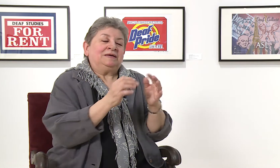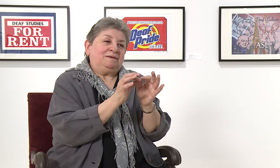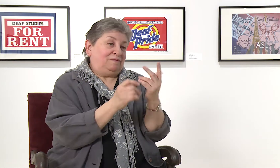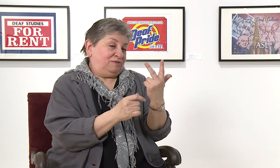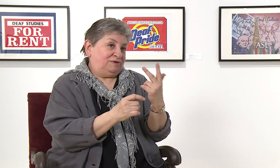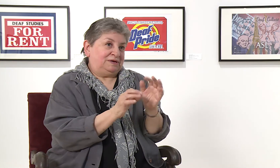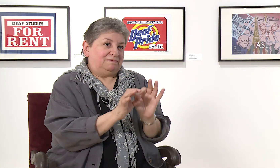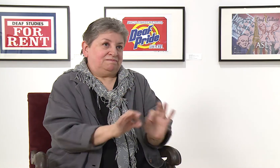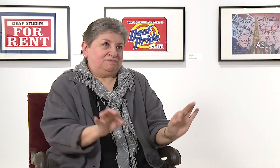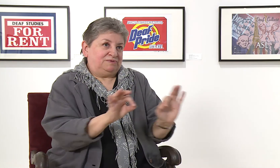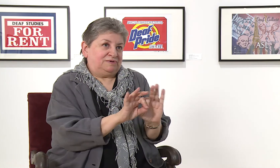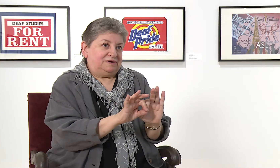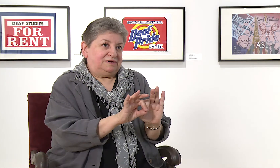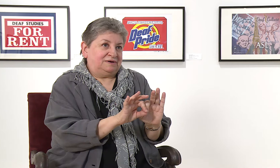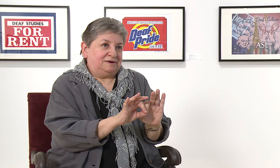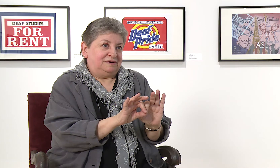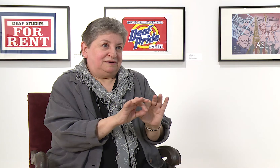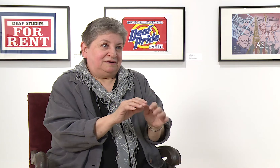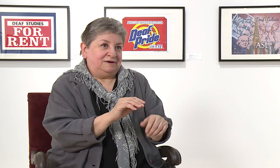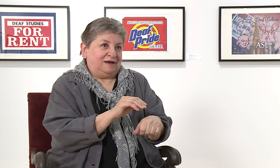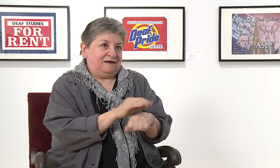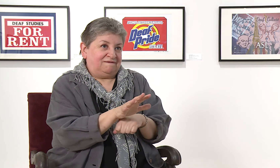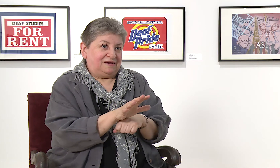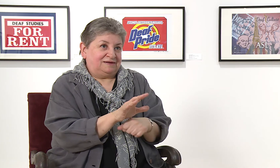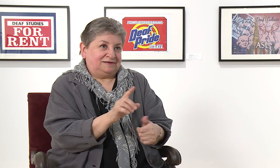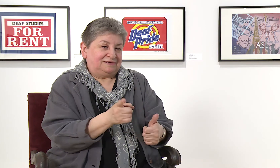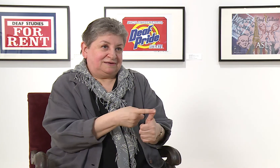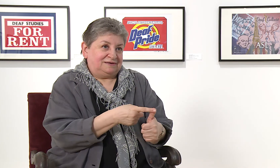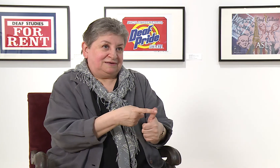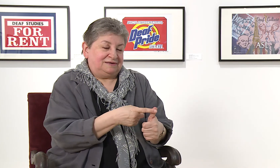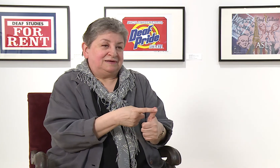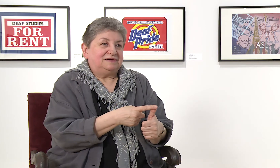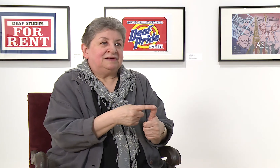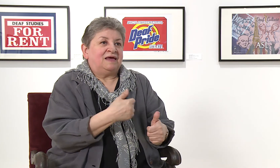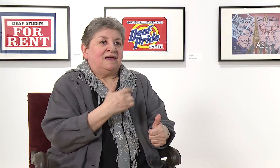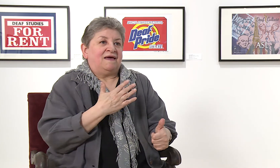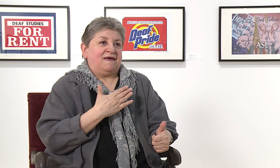All right, I have 3 important pieces of advice.